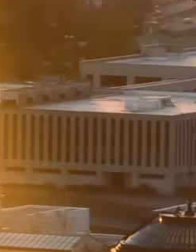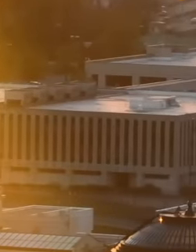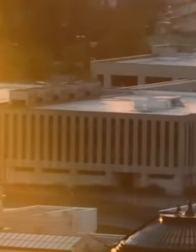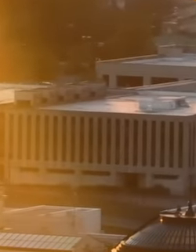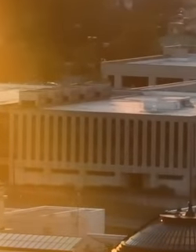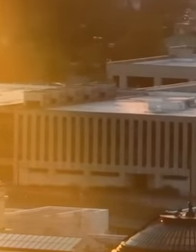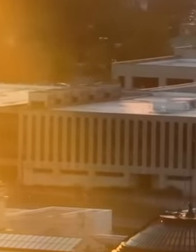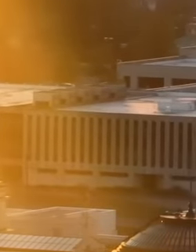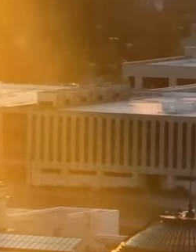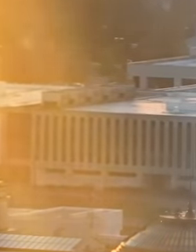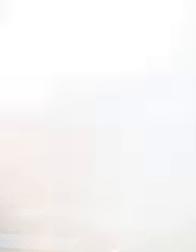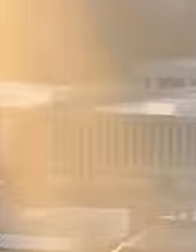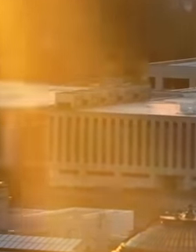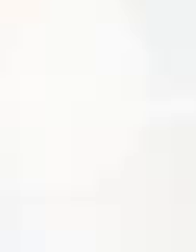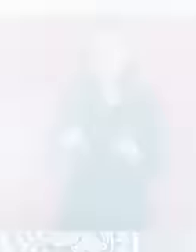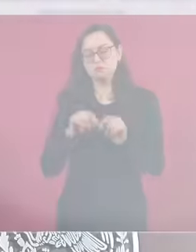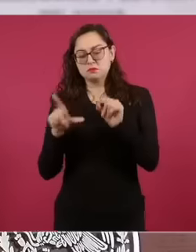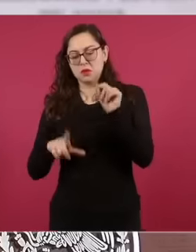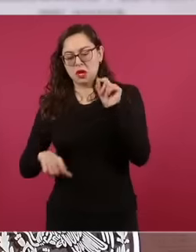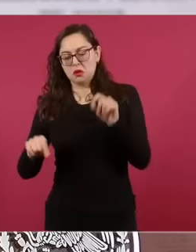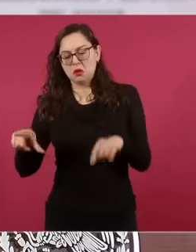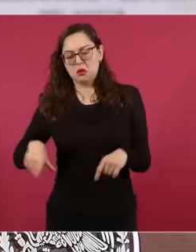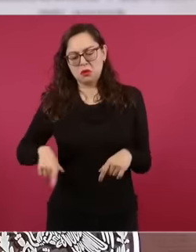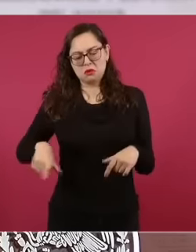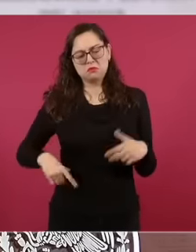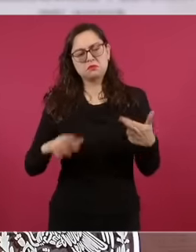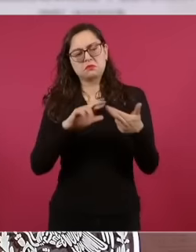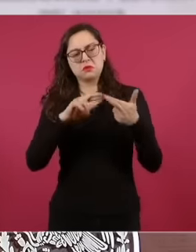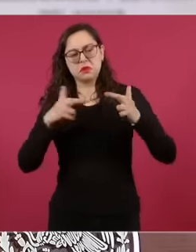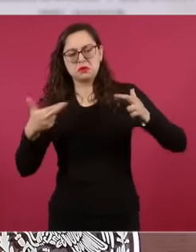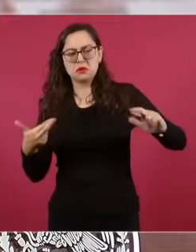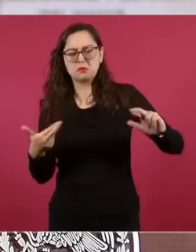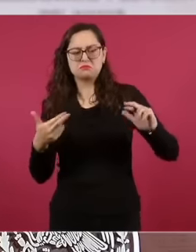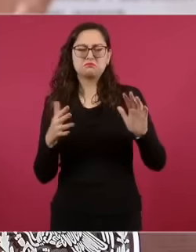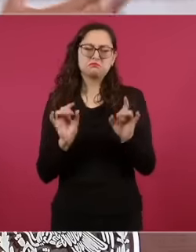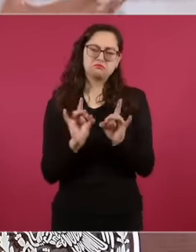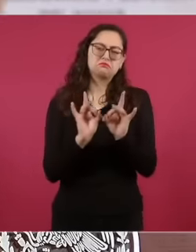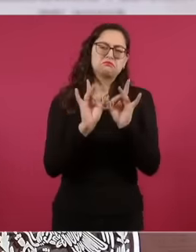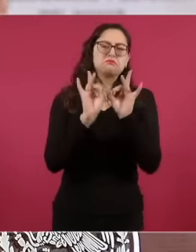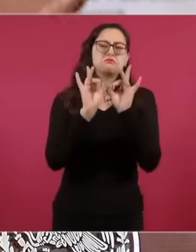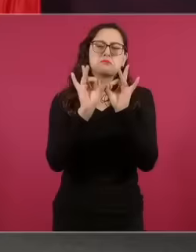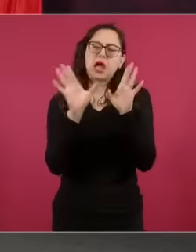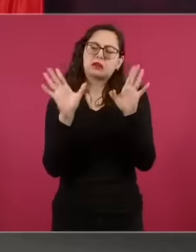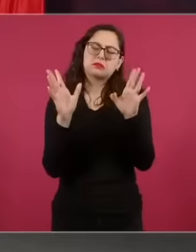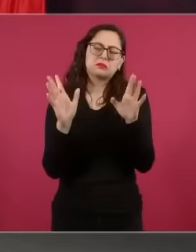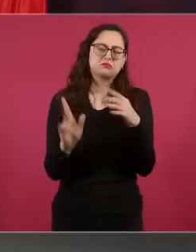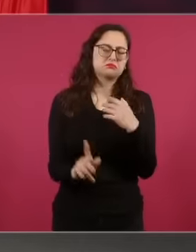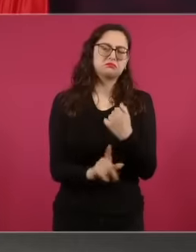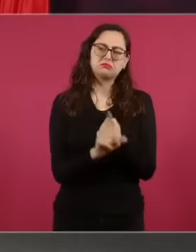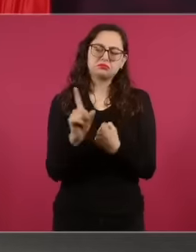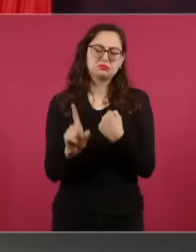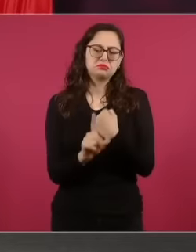our government for many years. We have already explained it,